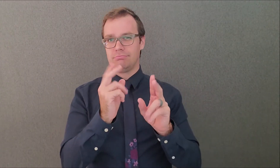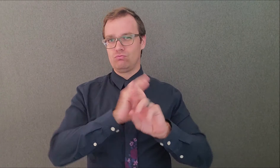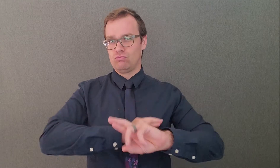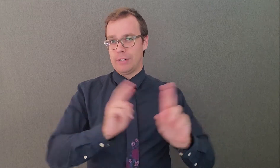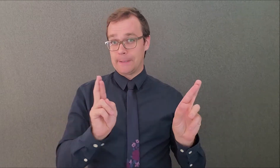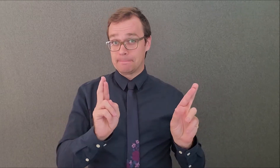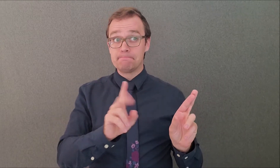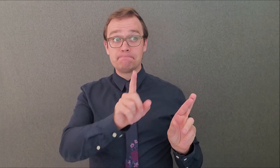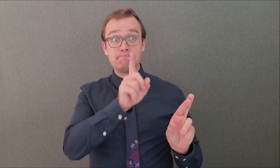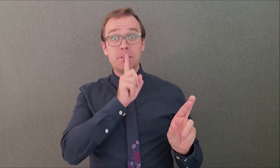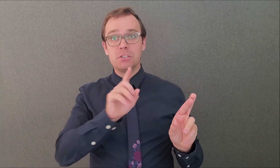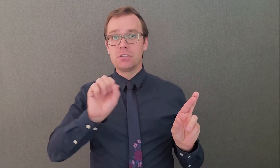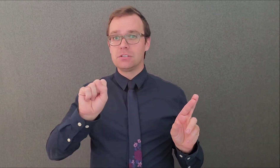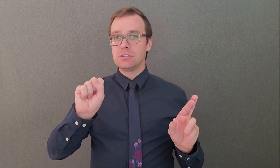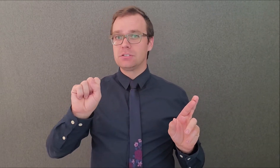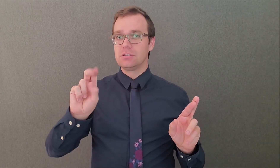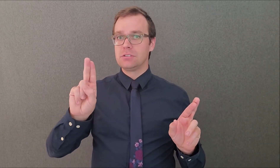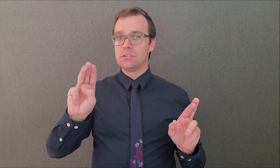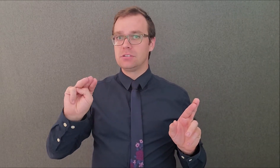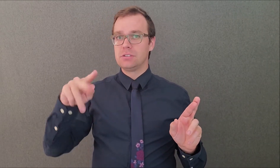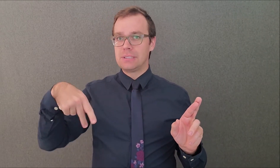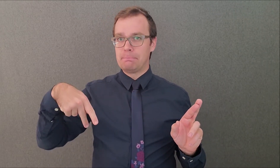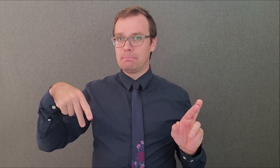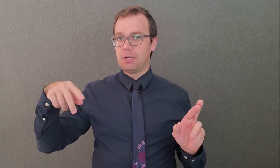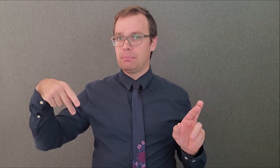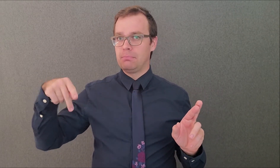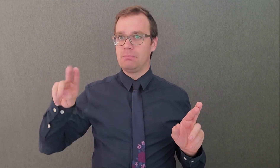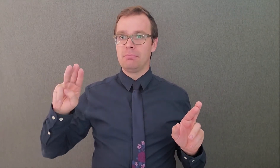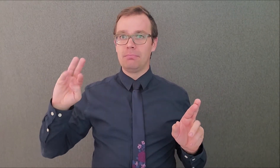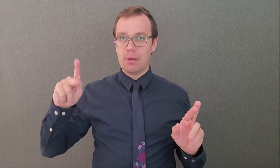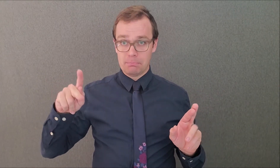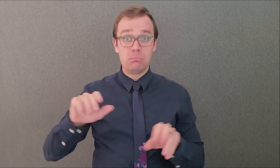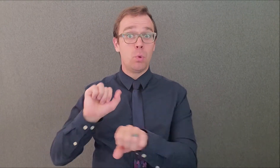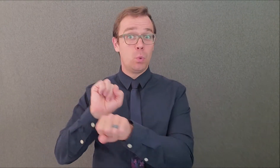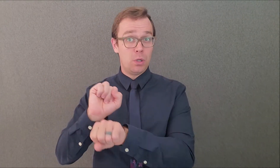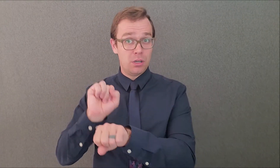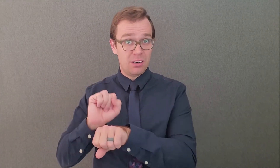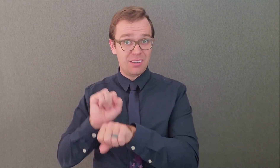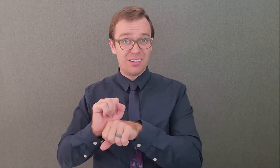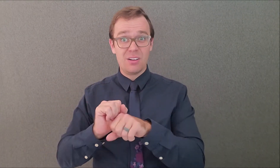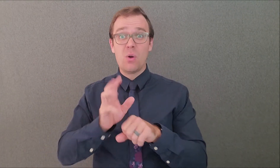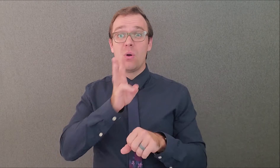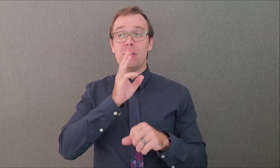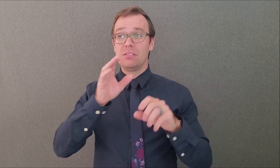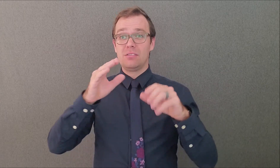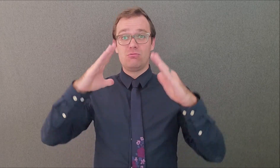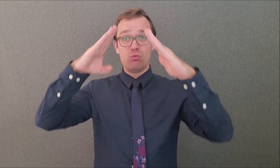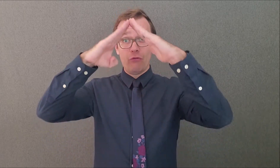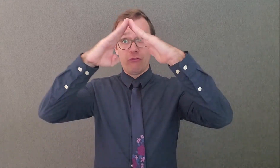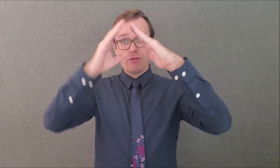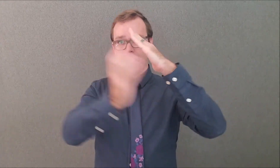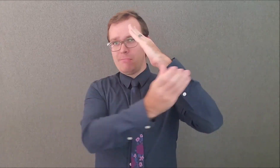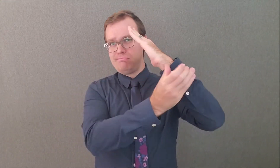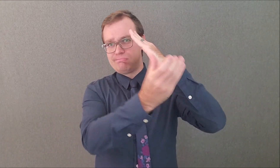Make sure your sump pump is working, clear debris from gutters and downspouts,